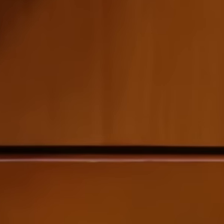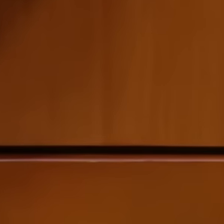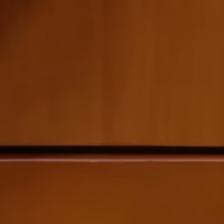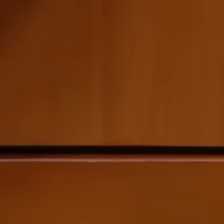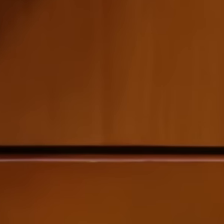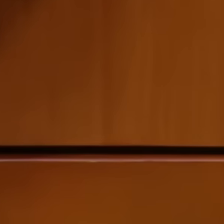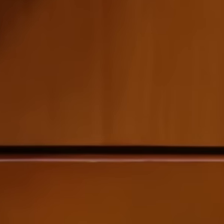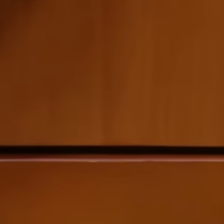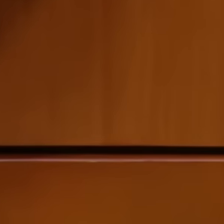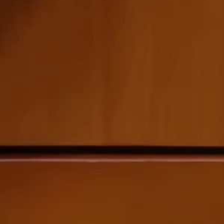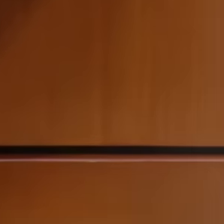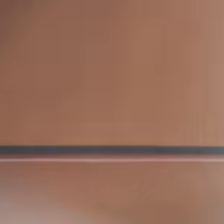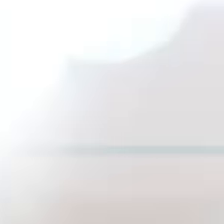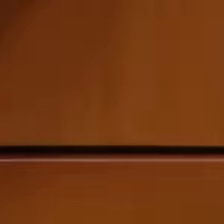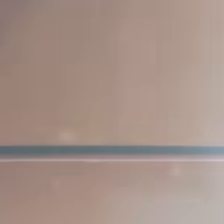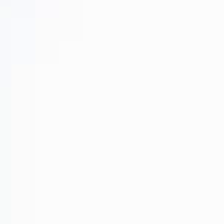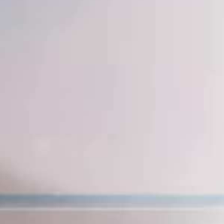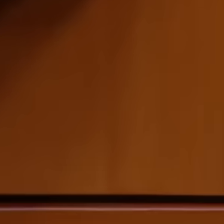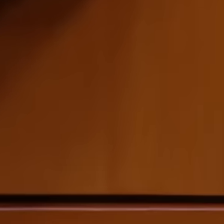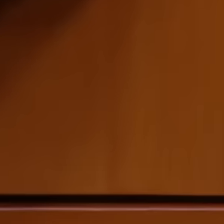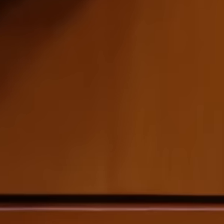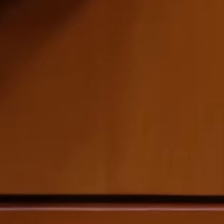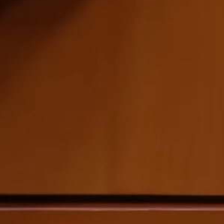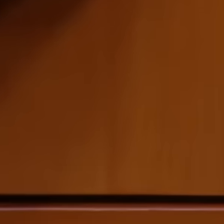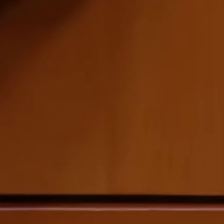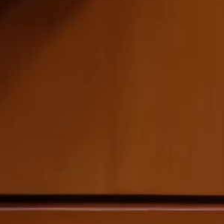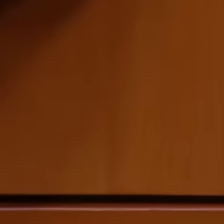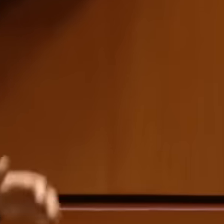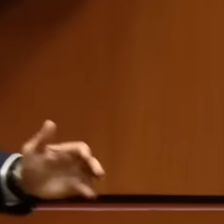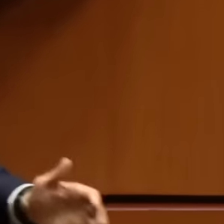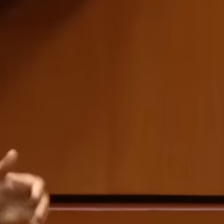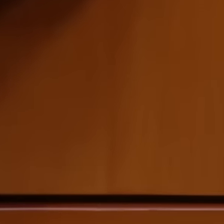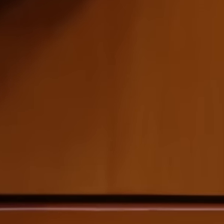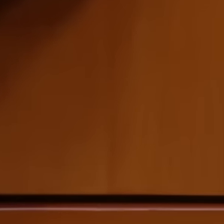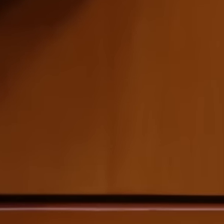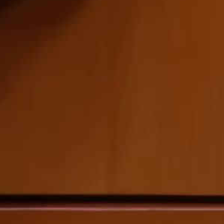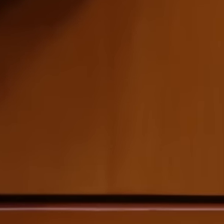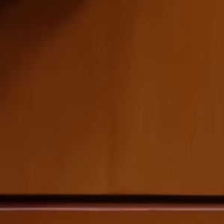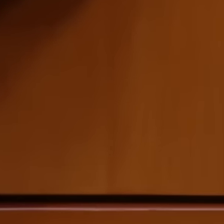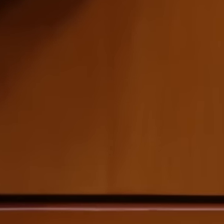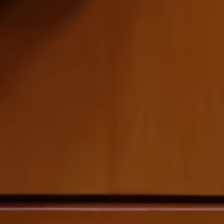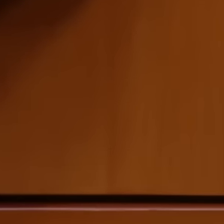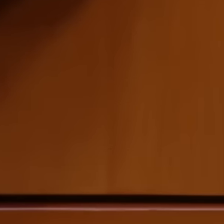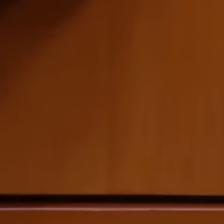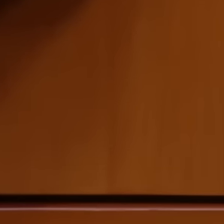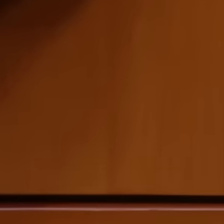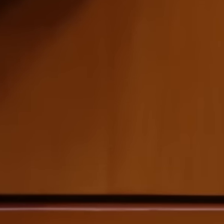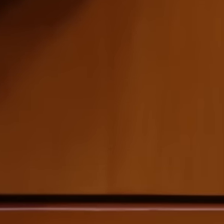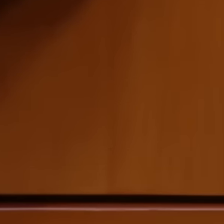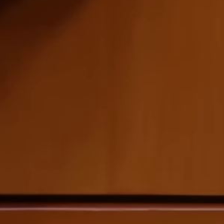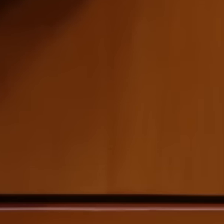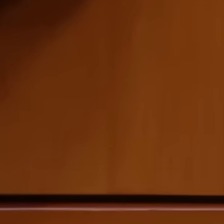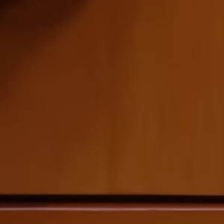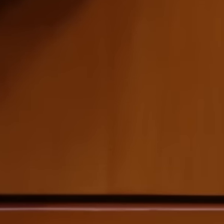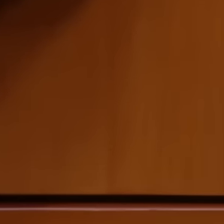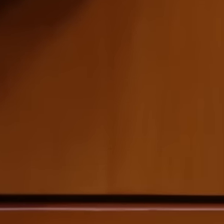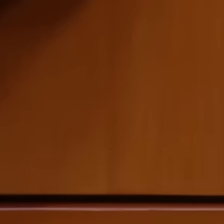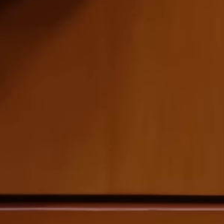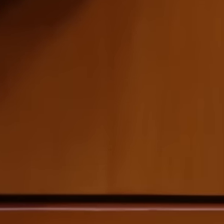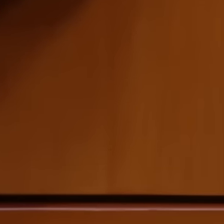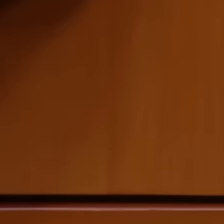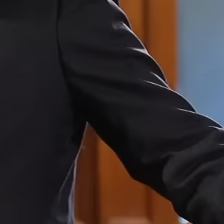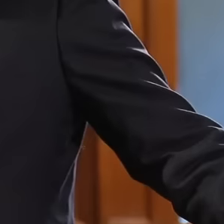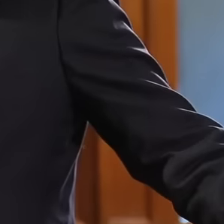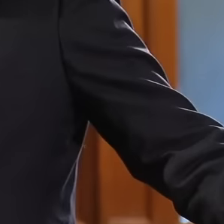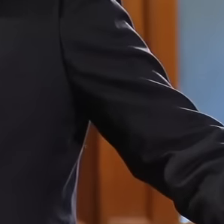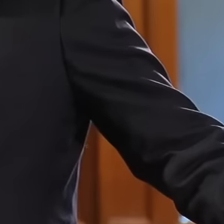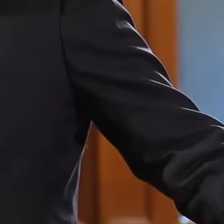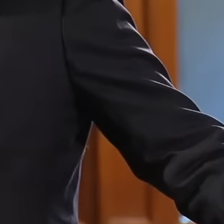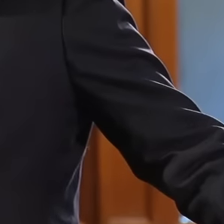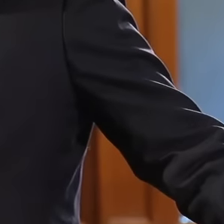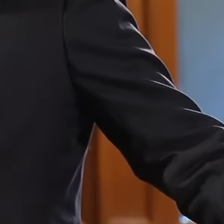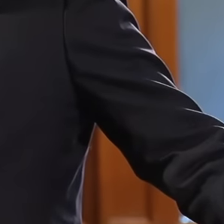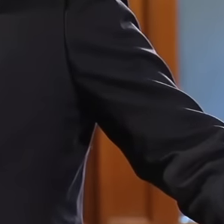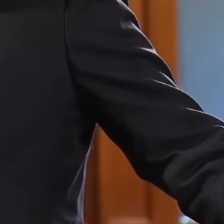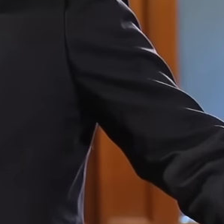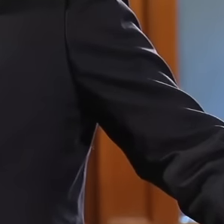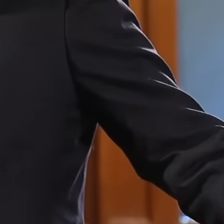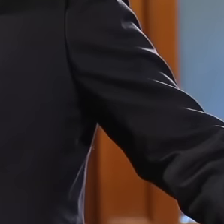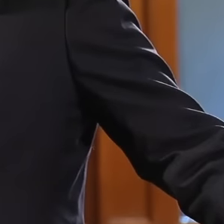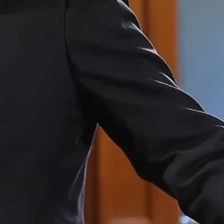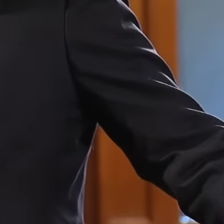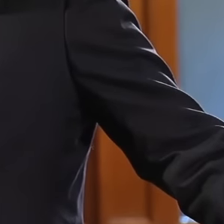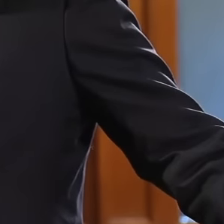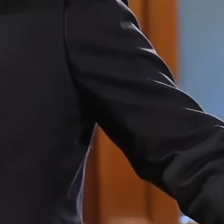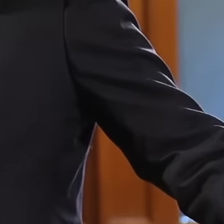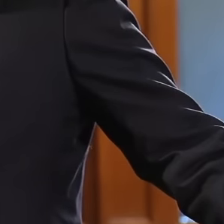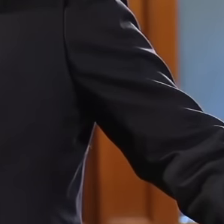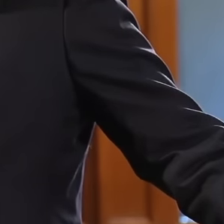wrong How many times did we see Yunes saying that they were persecuting his